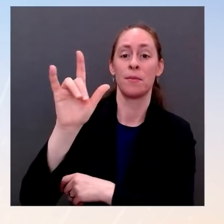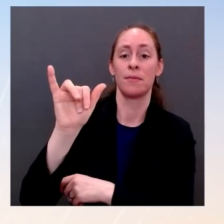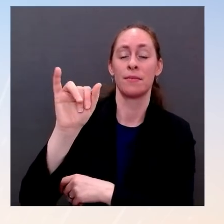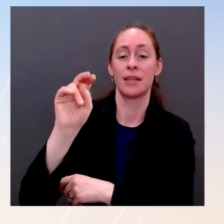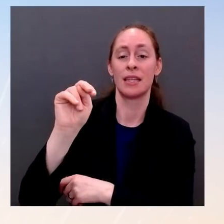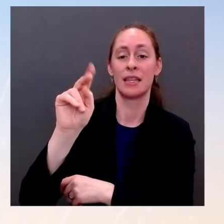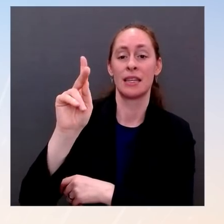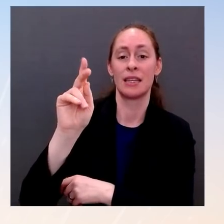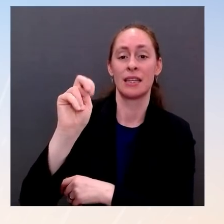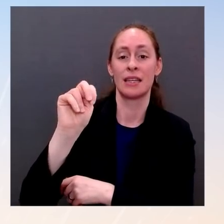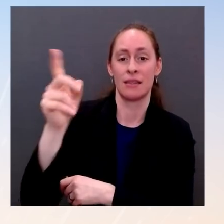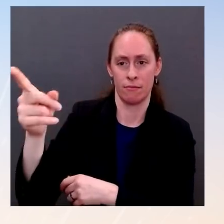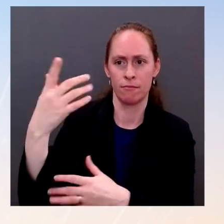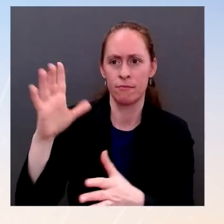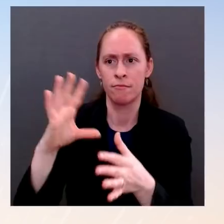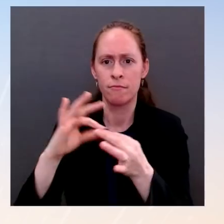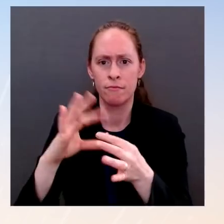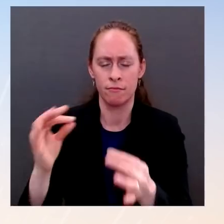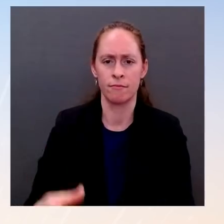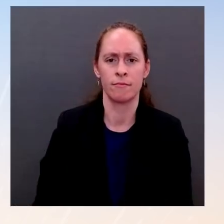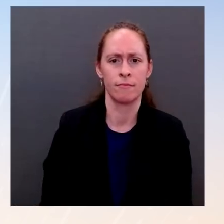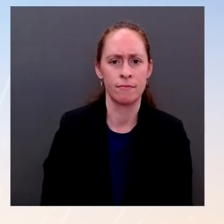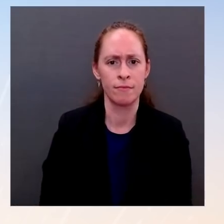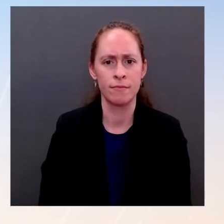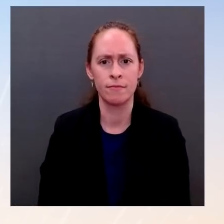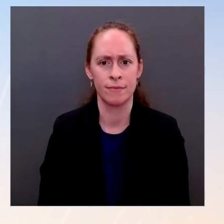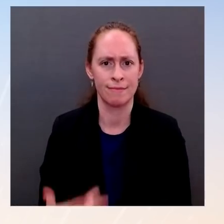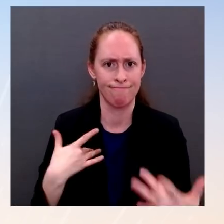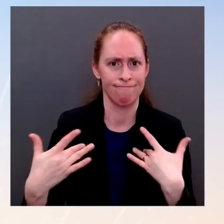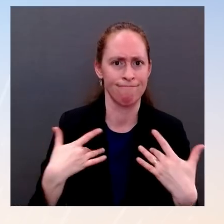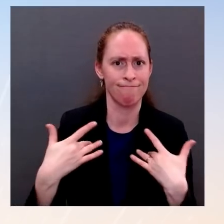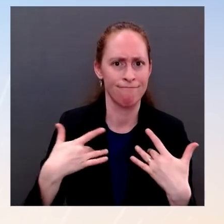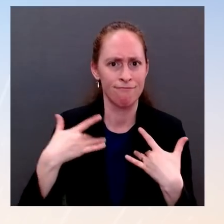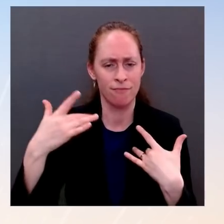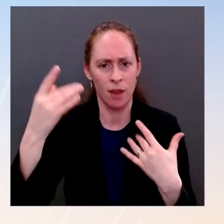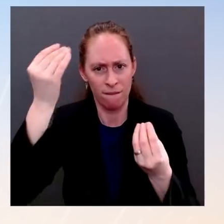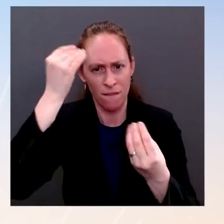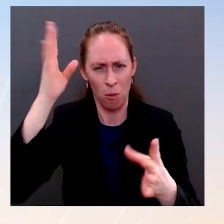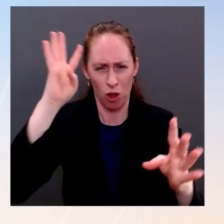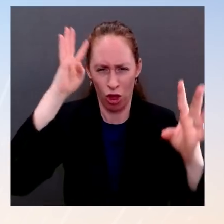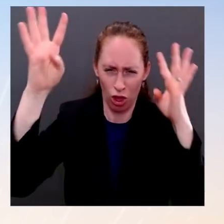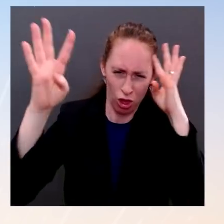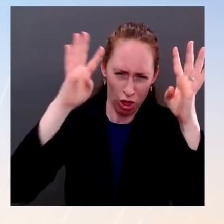Now that you're seeing these operations, does that mean a further invasion is forthcoming, if not inevitable? Ms. Psaki: Well,